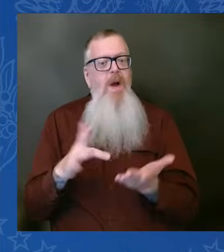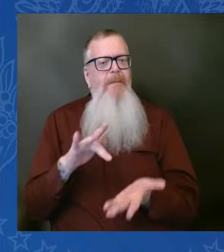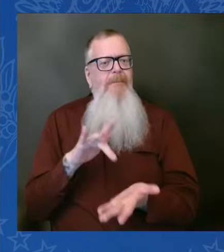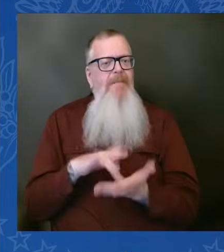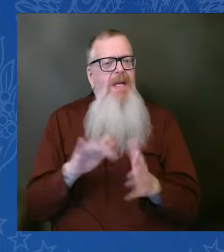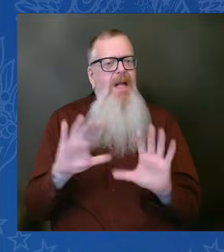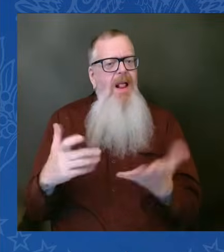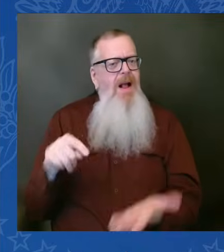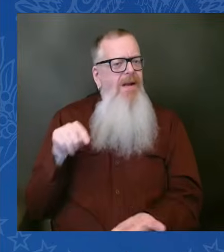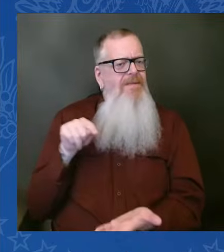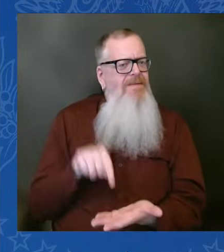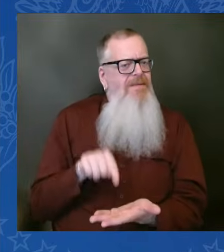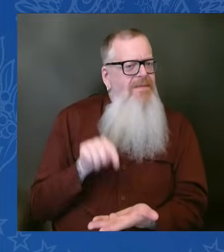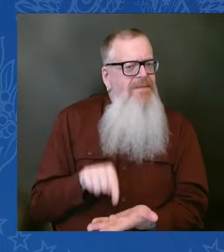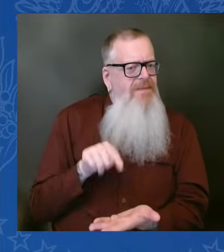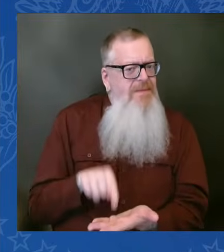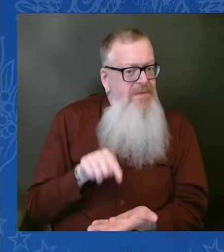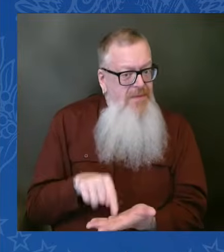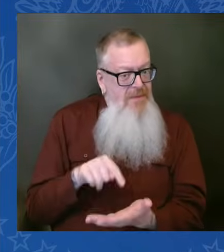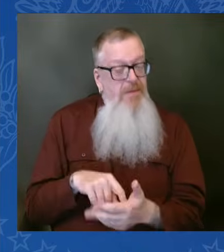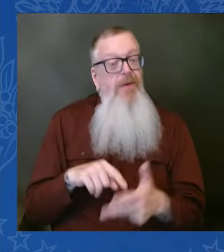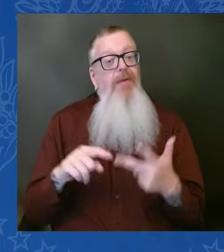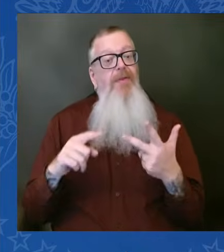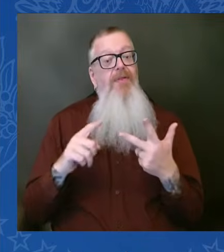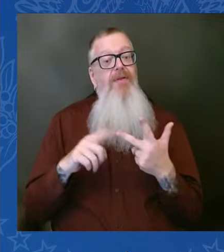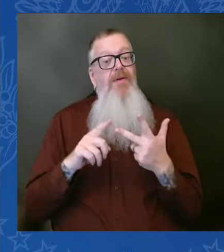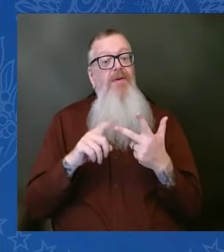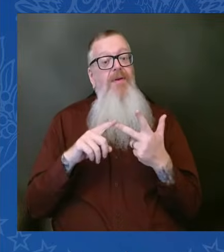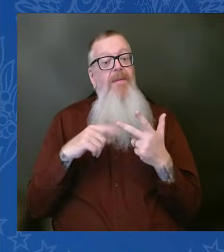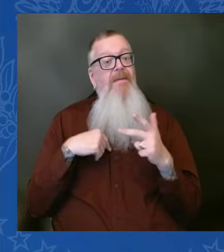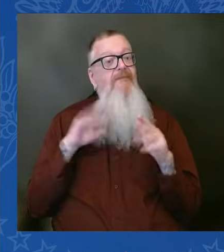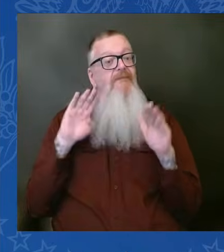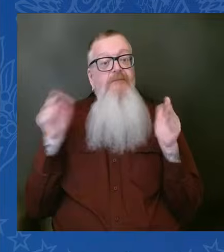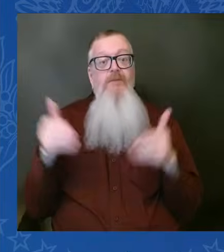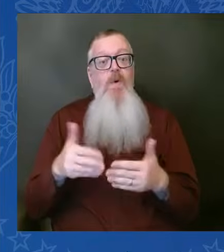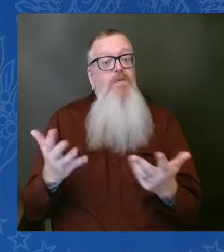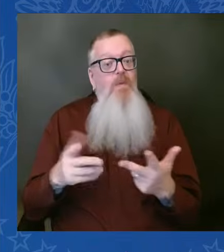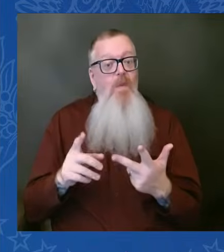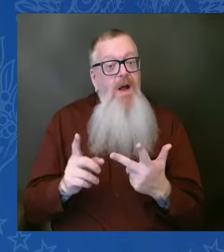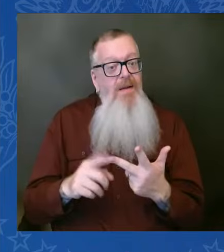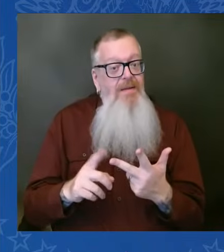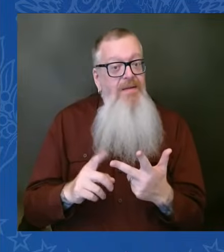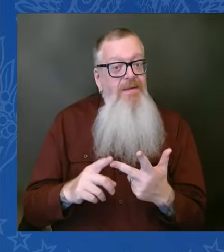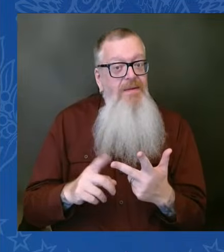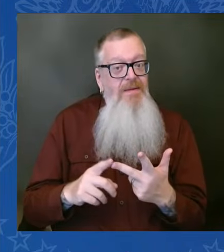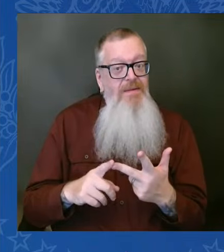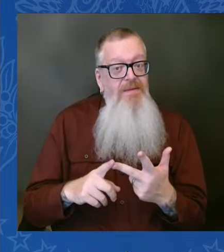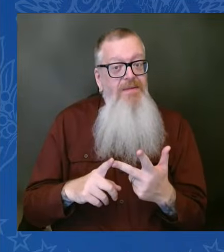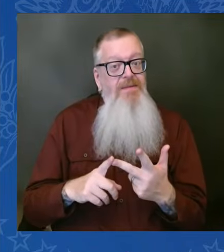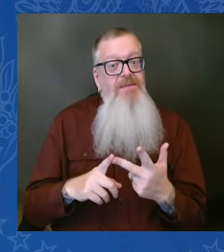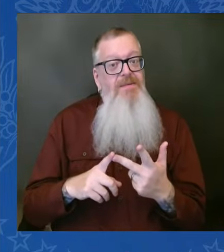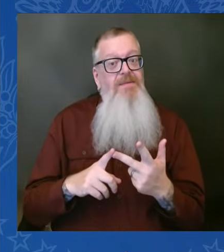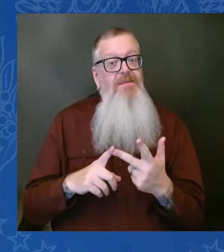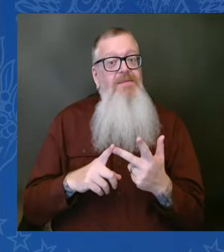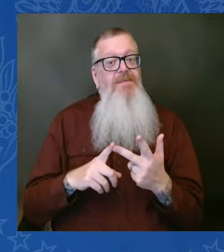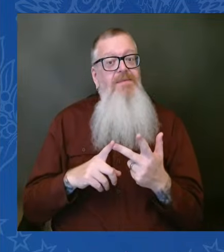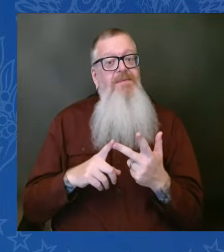And thirdly, was to -- to bring the cou- -- bring the politics together again.